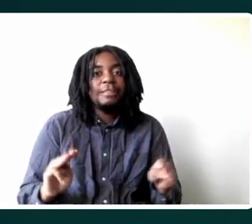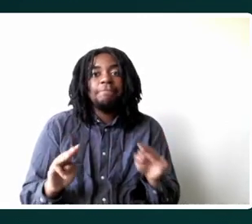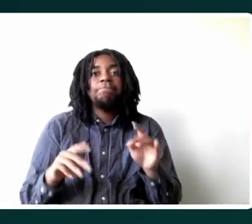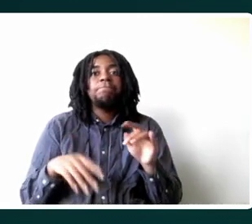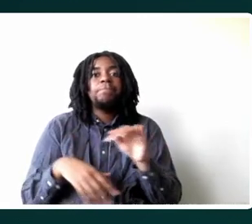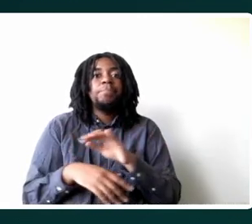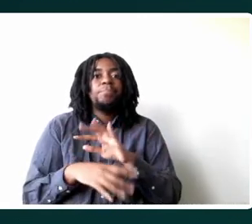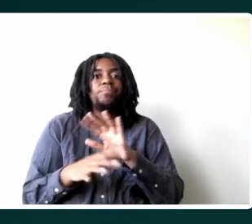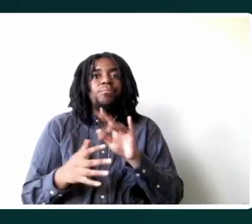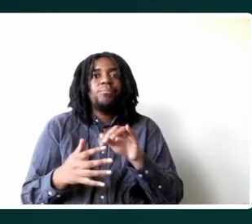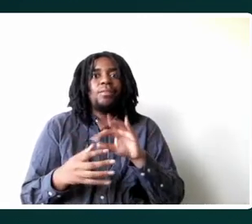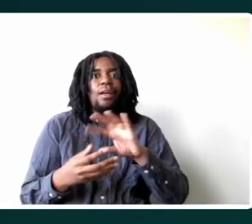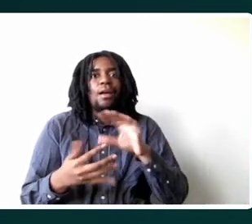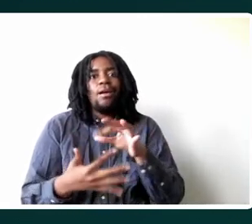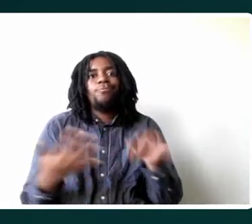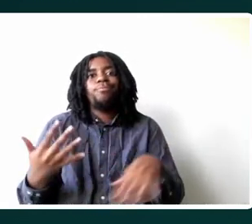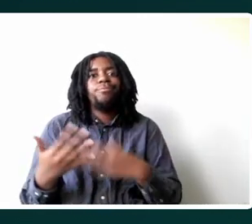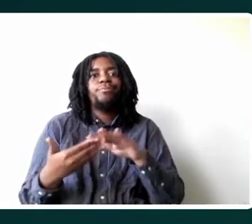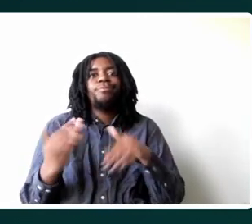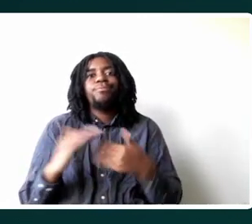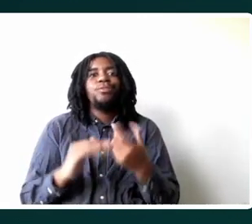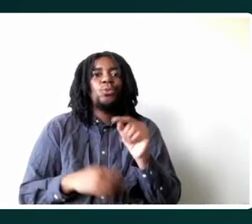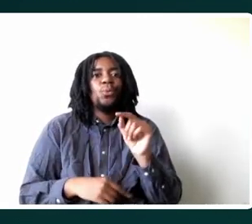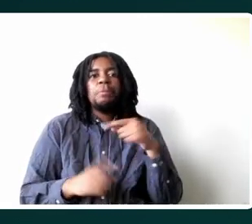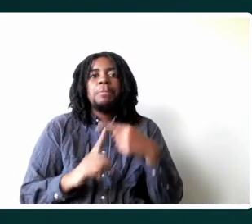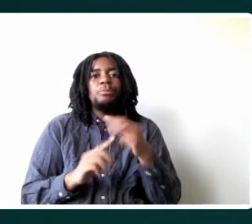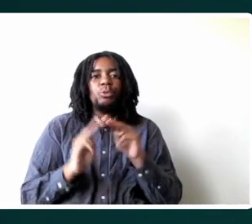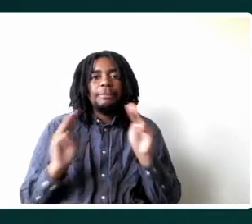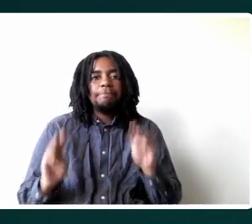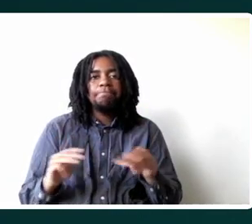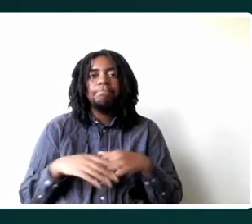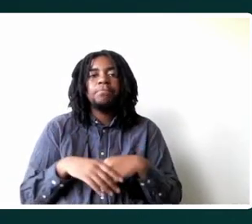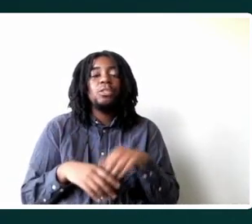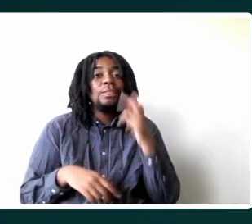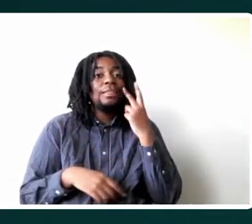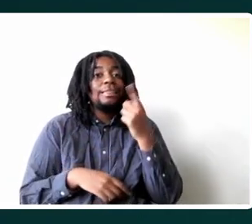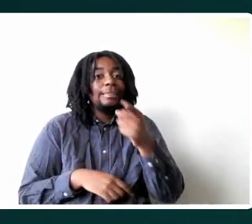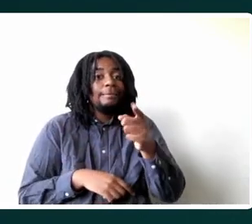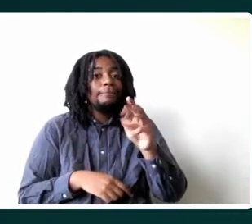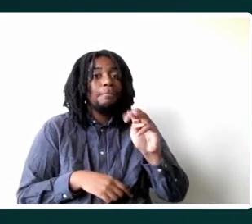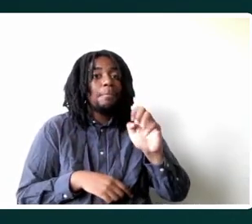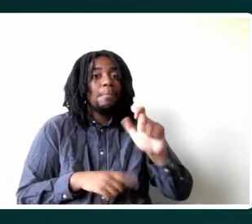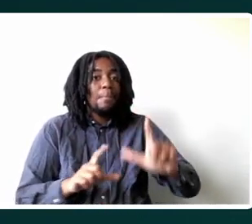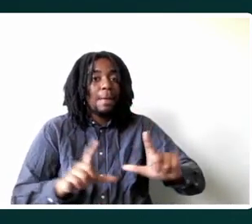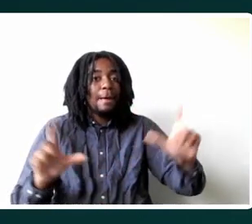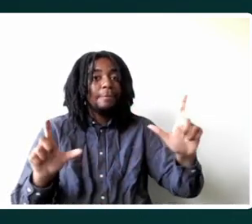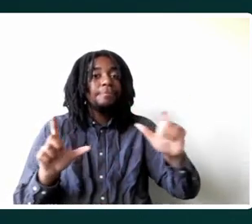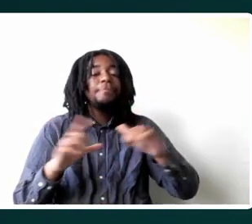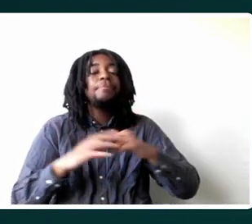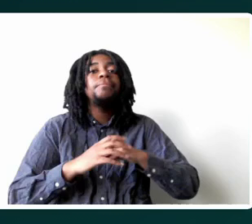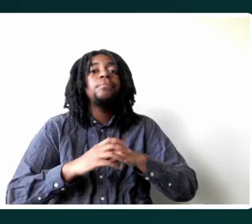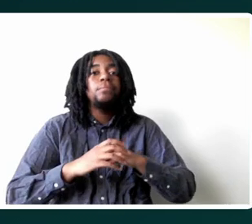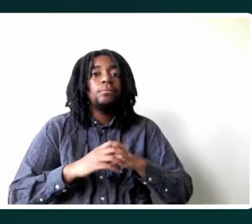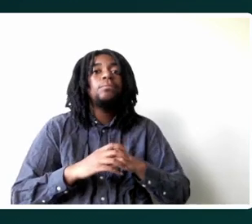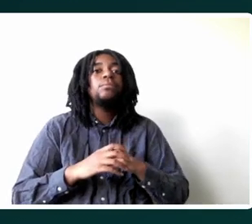museums. As you can see in these maps, a good majority of the museums are on the National Mall,